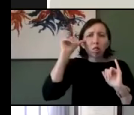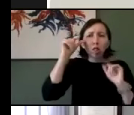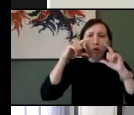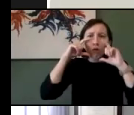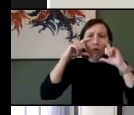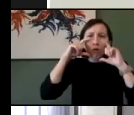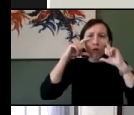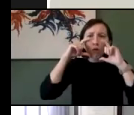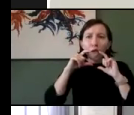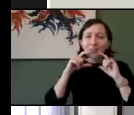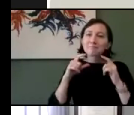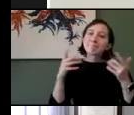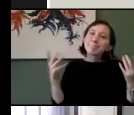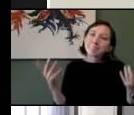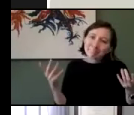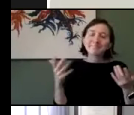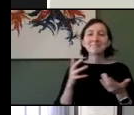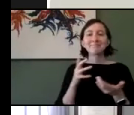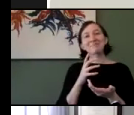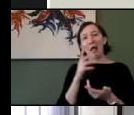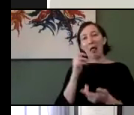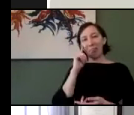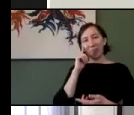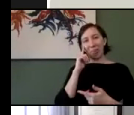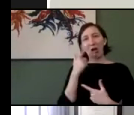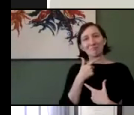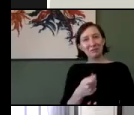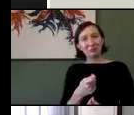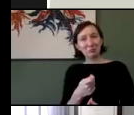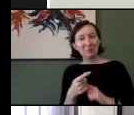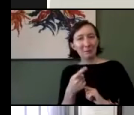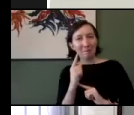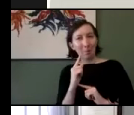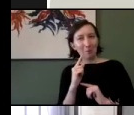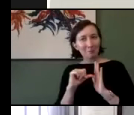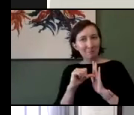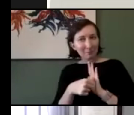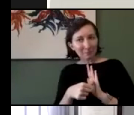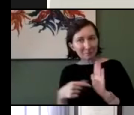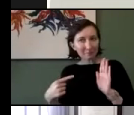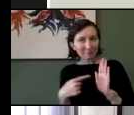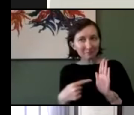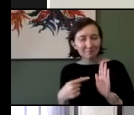We thought this was an interesting moment that they captured in 1918